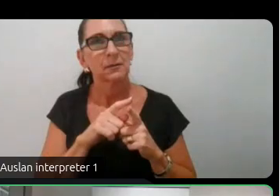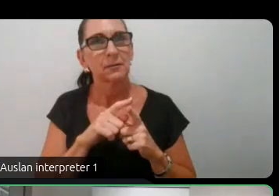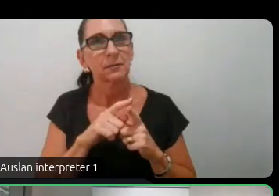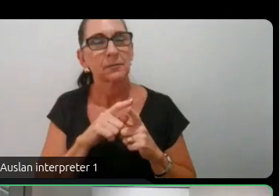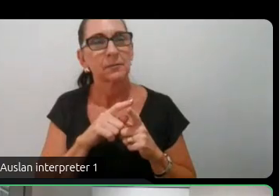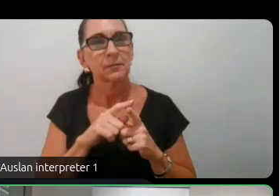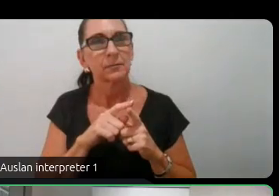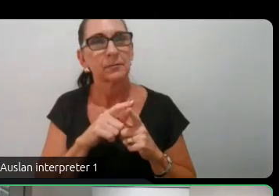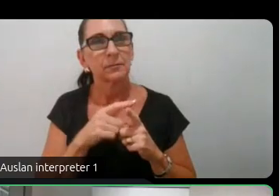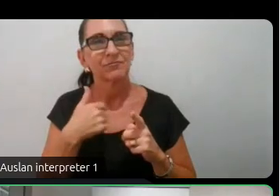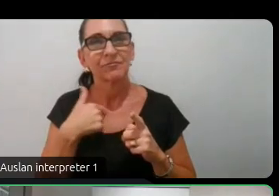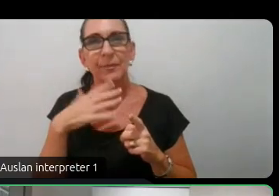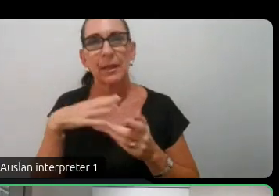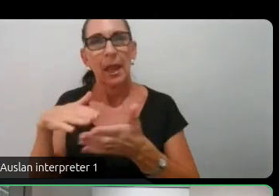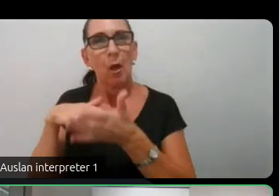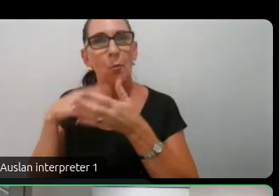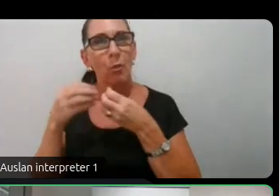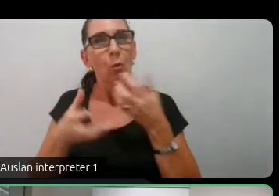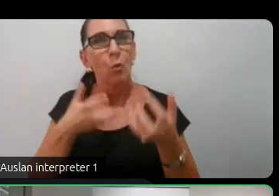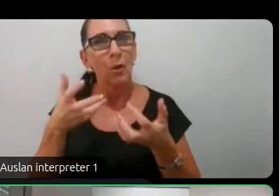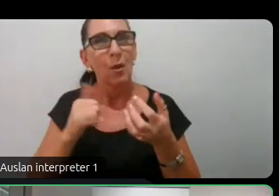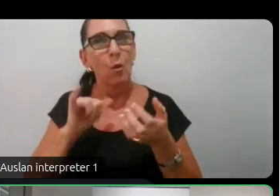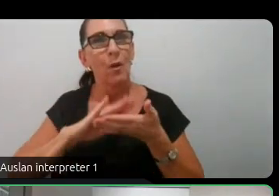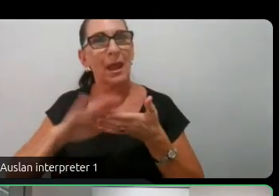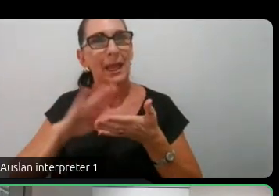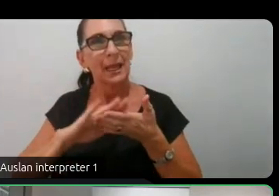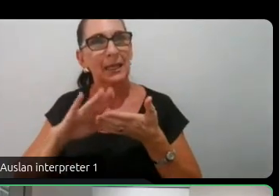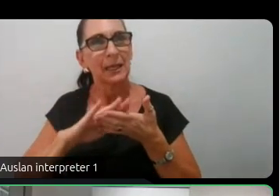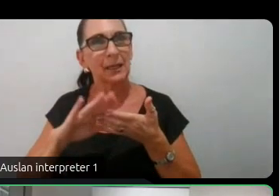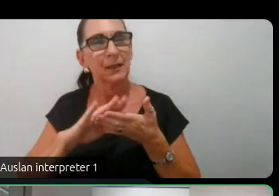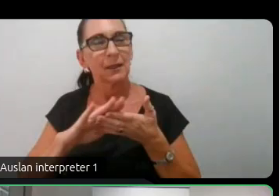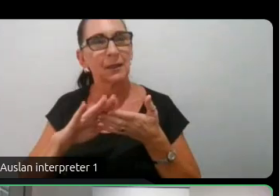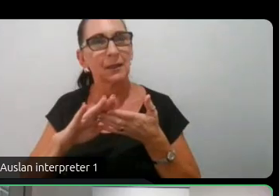with cooking and cleaning there is an aspect to consider well you've got a partner at home they